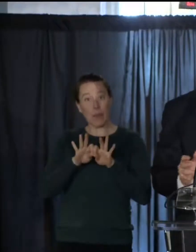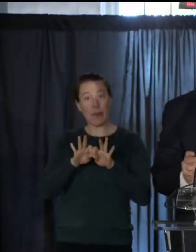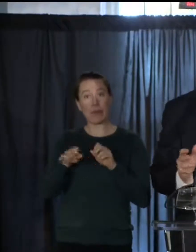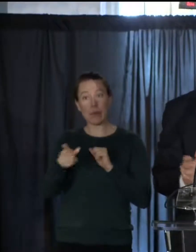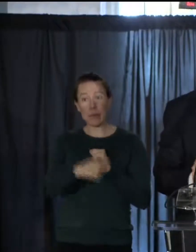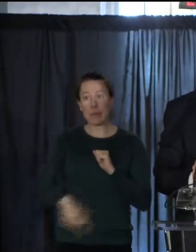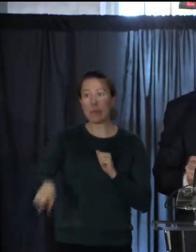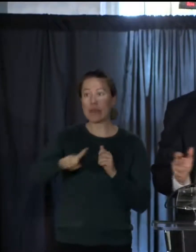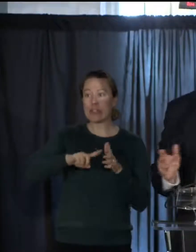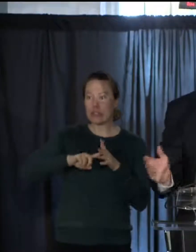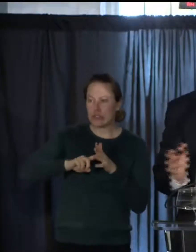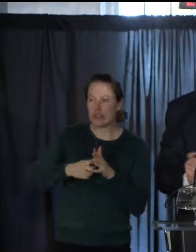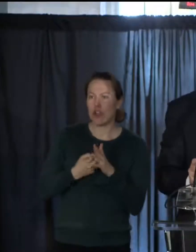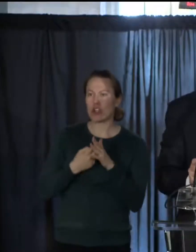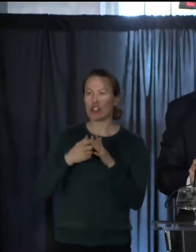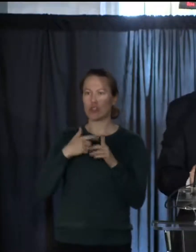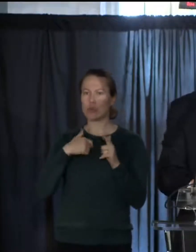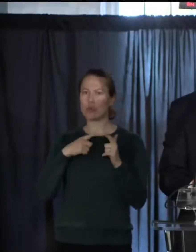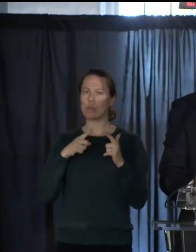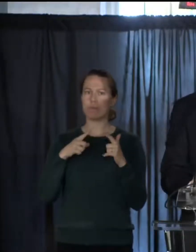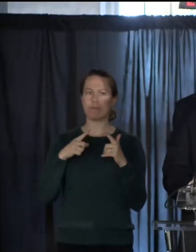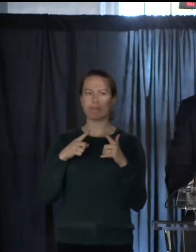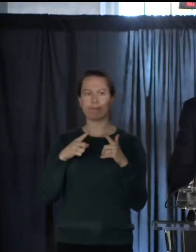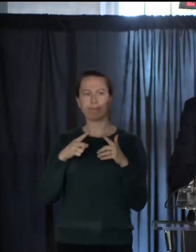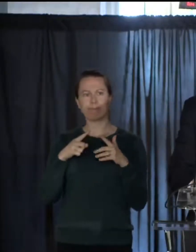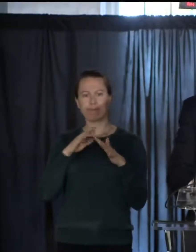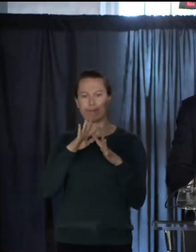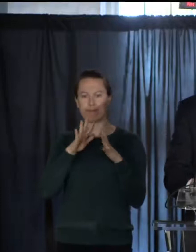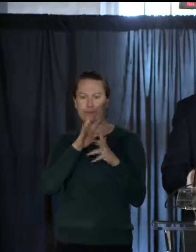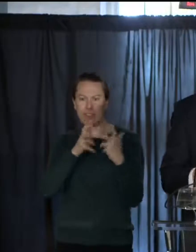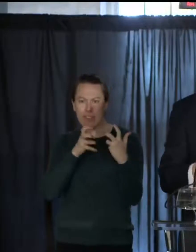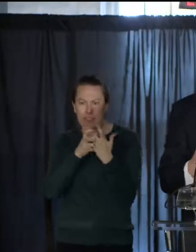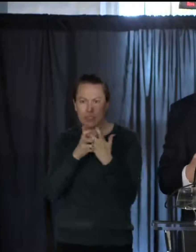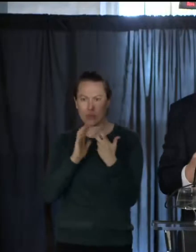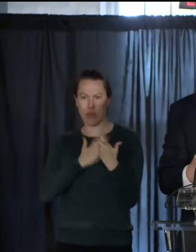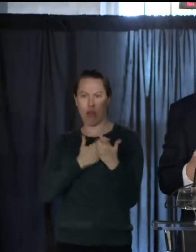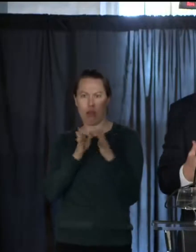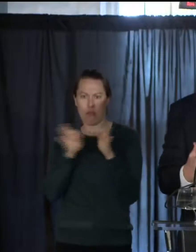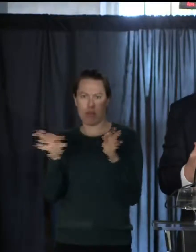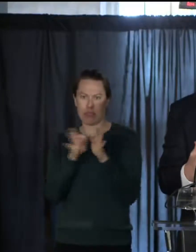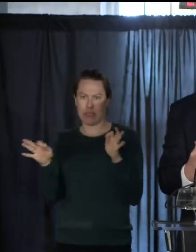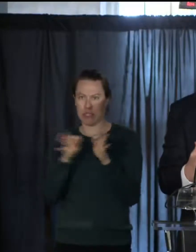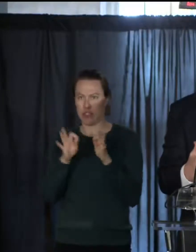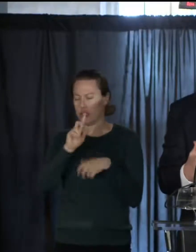REALLY SHARPEN OUR MESSAGES ABOUT THE HYPOCRISY HERE BECAUSE